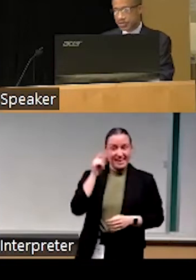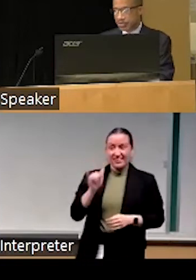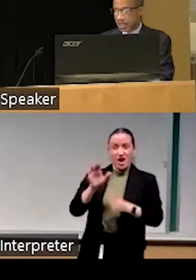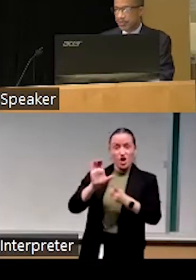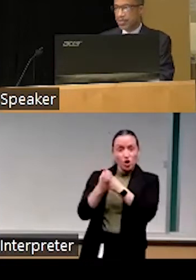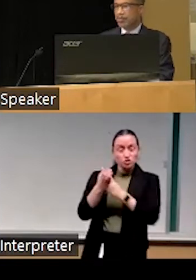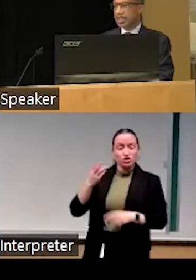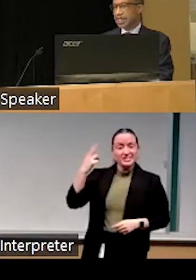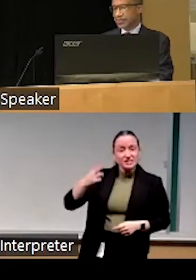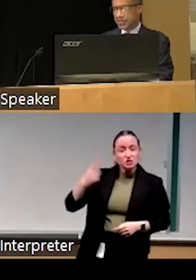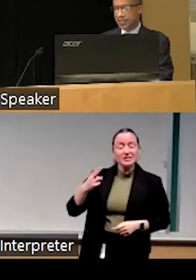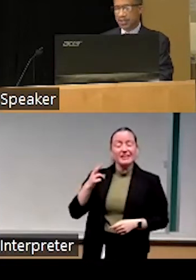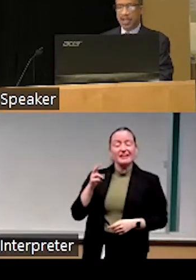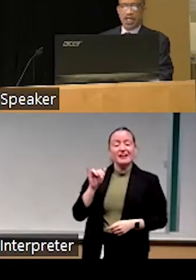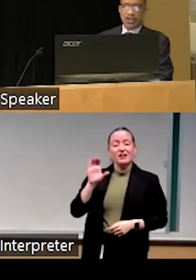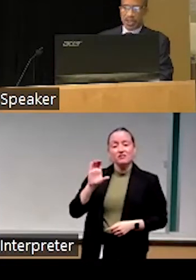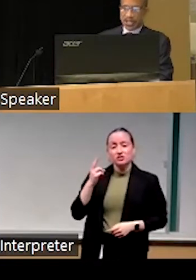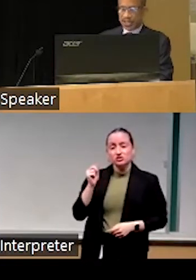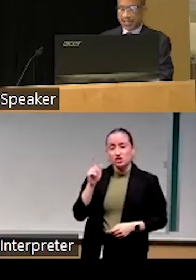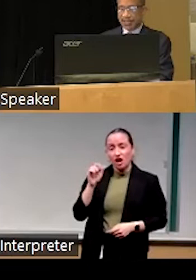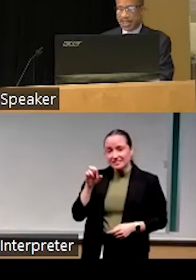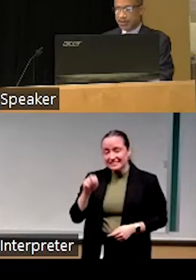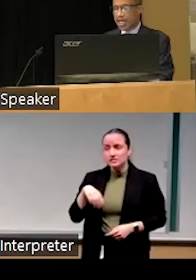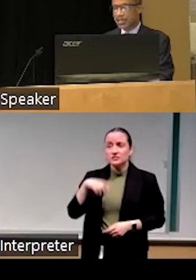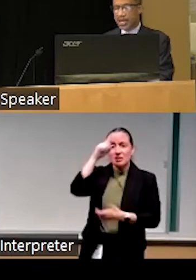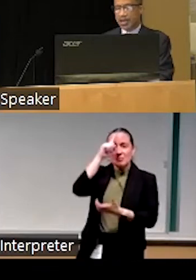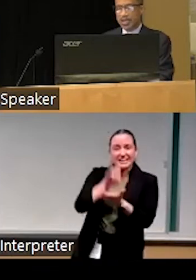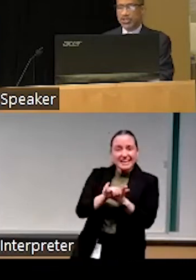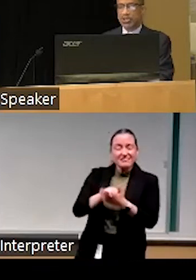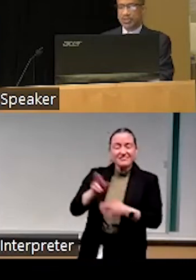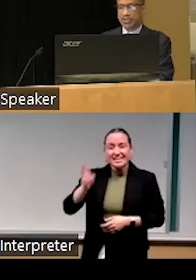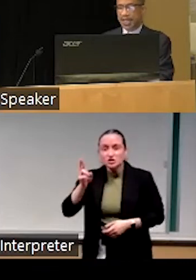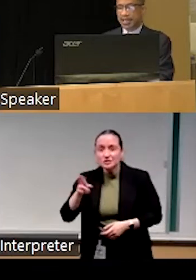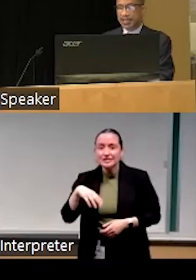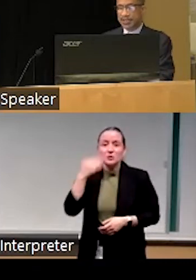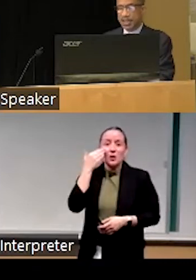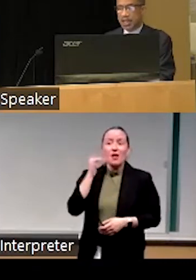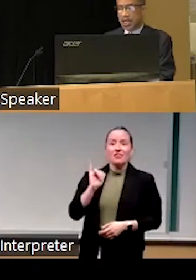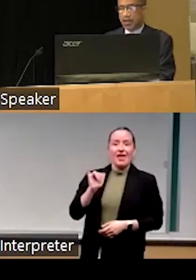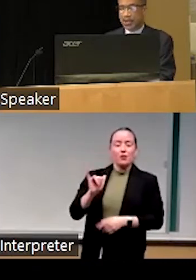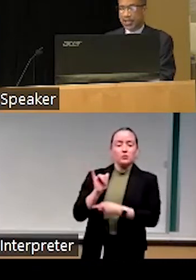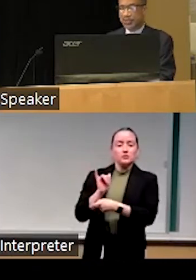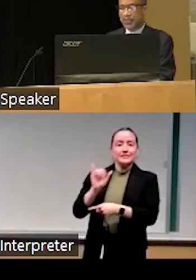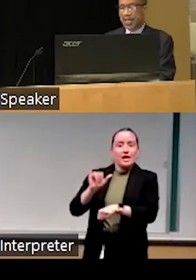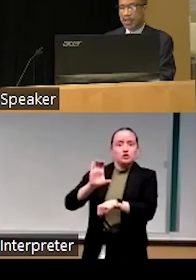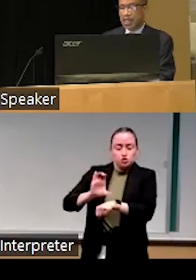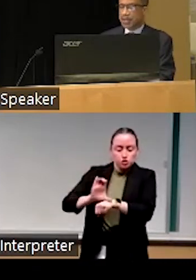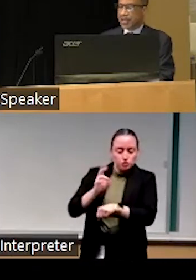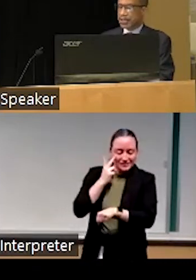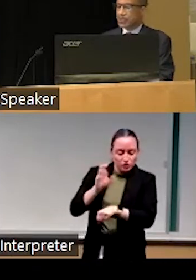history the beliefs the the religion that's the Emmanuel AME Church that is pictured there that